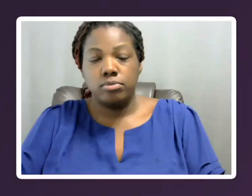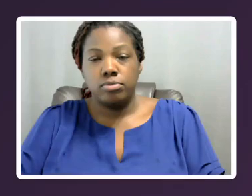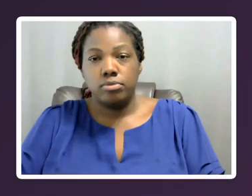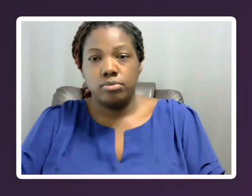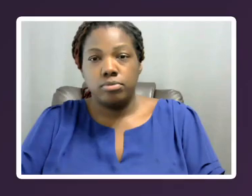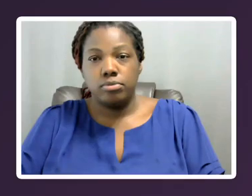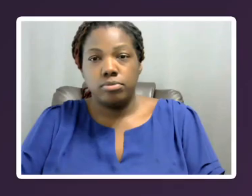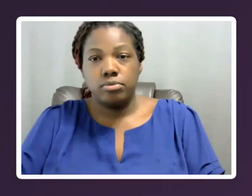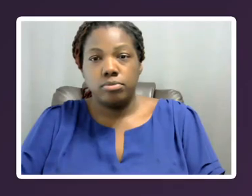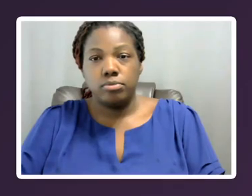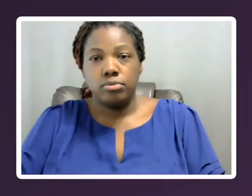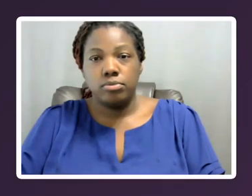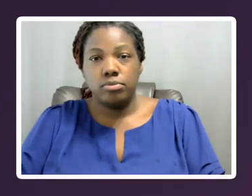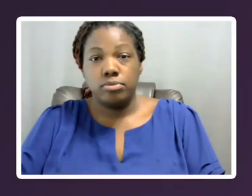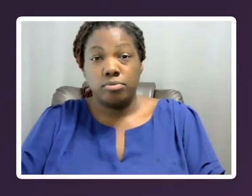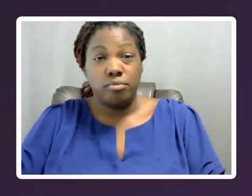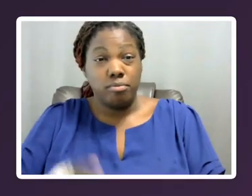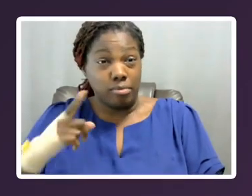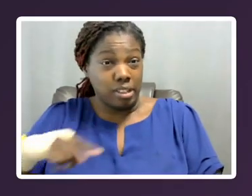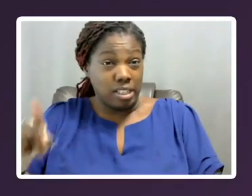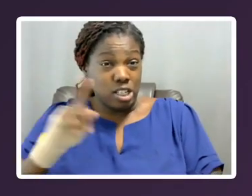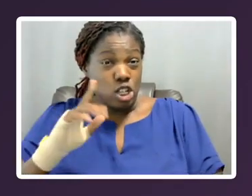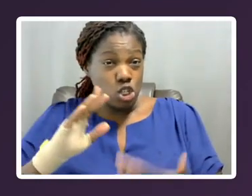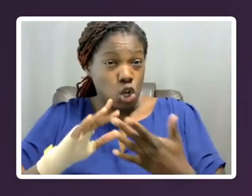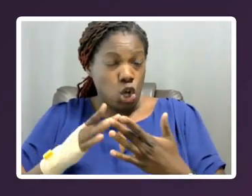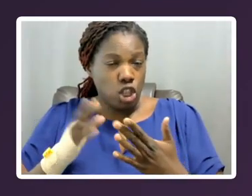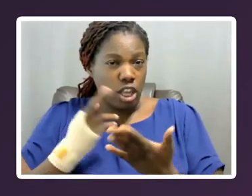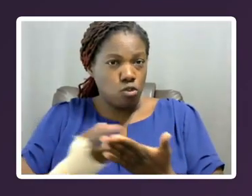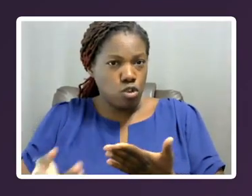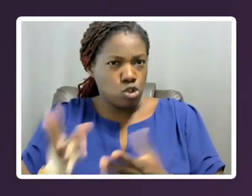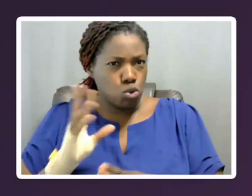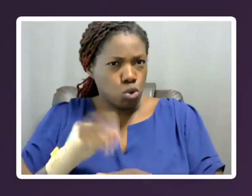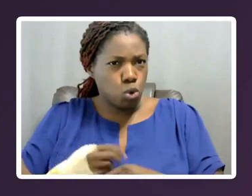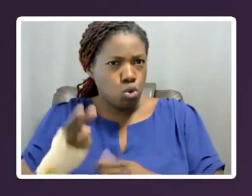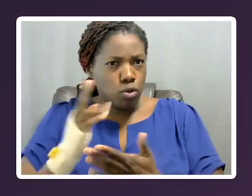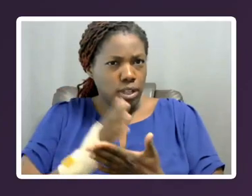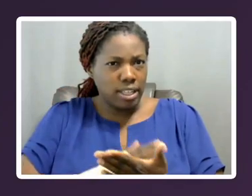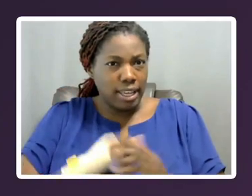This online resource contains three lessons that can be done synchronously or asynchronously in